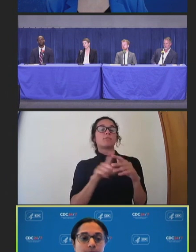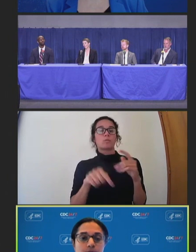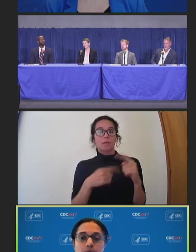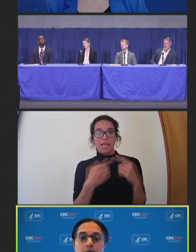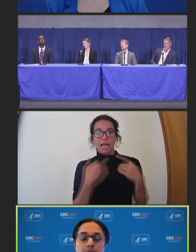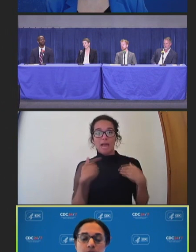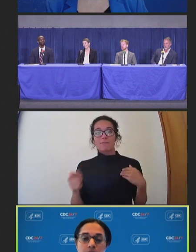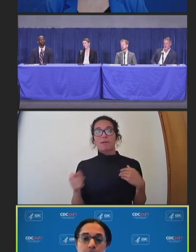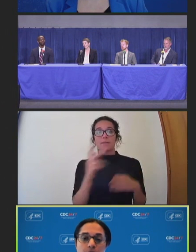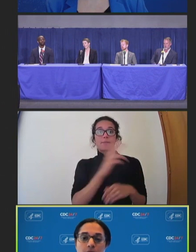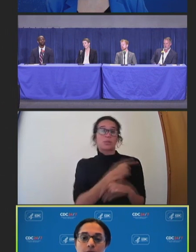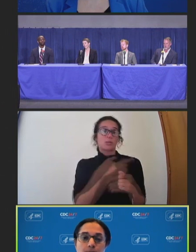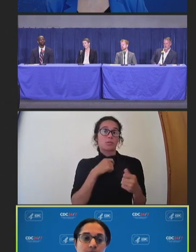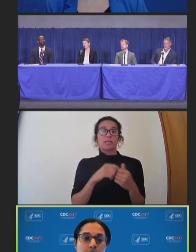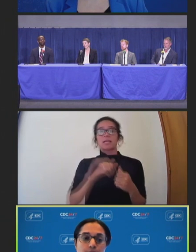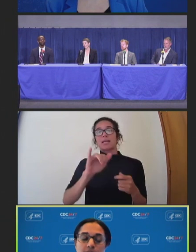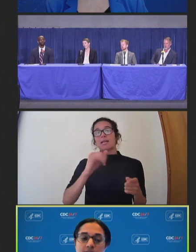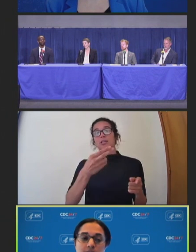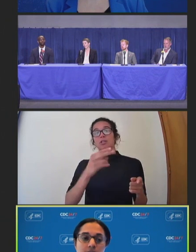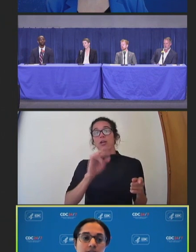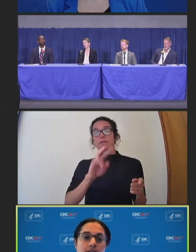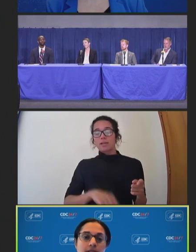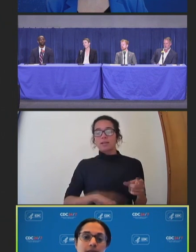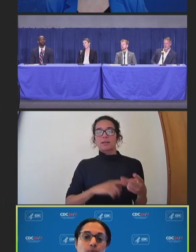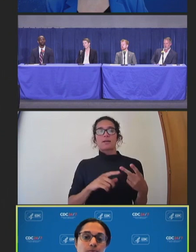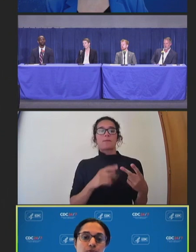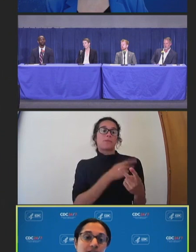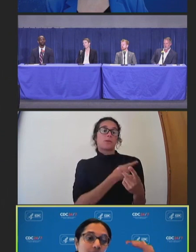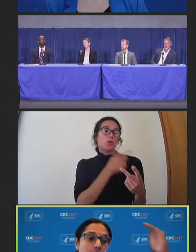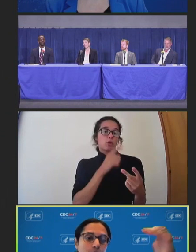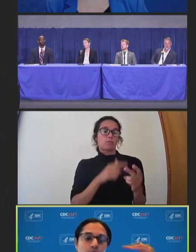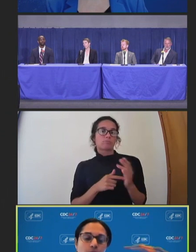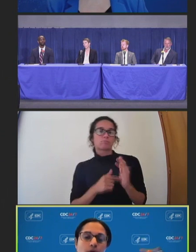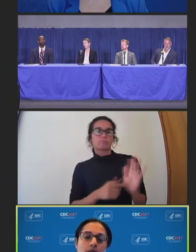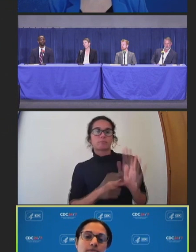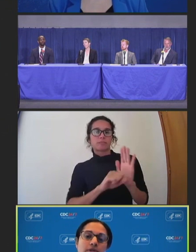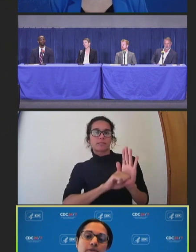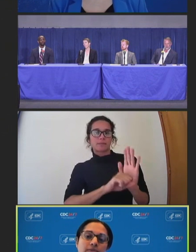office or a patient who's presenting for STDs and they will routinely go through all of the other